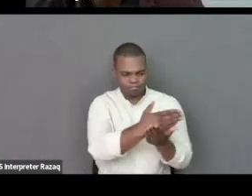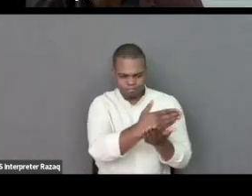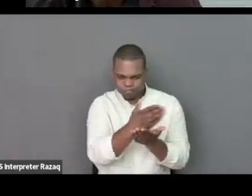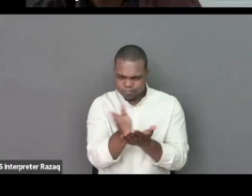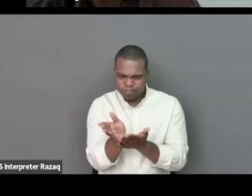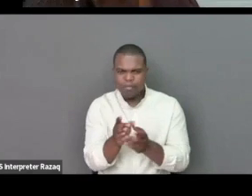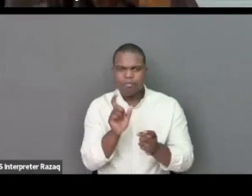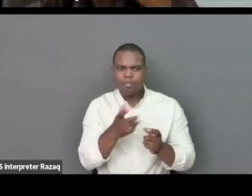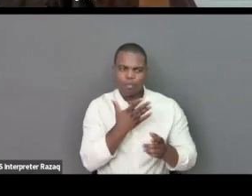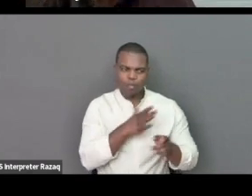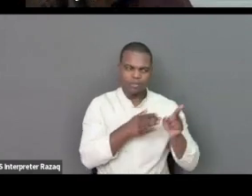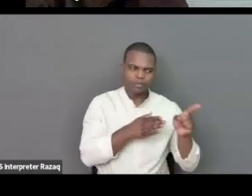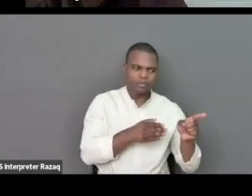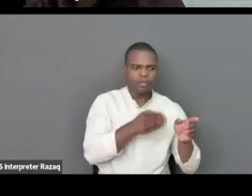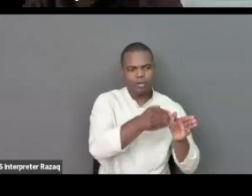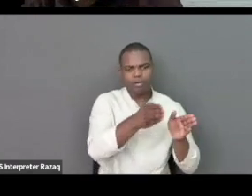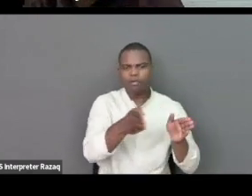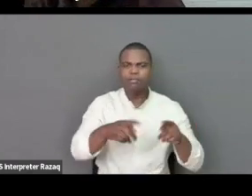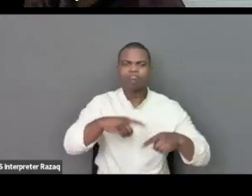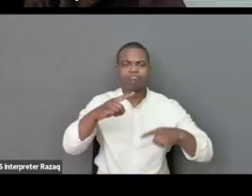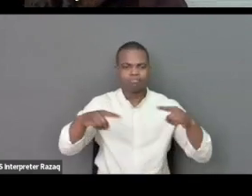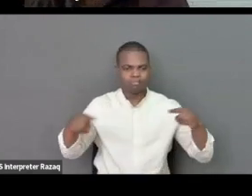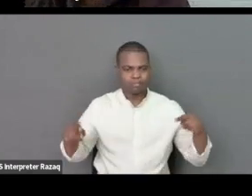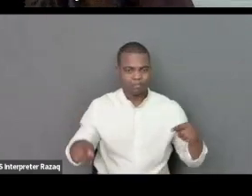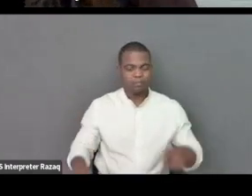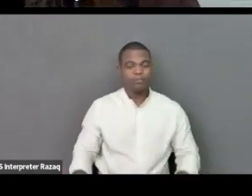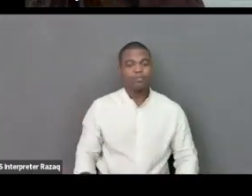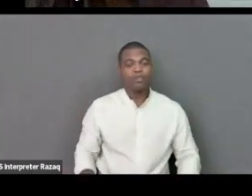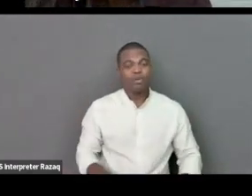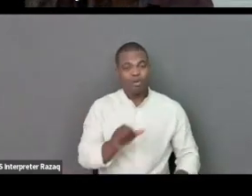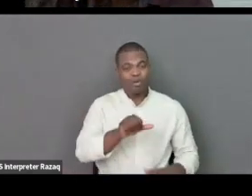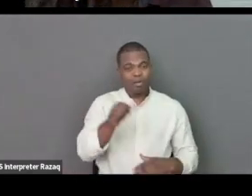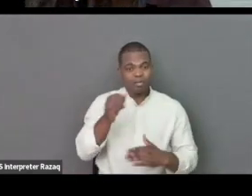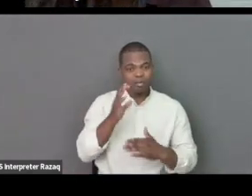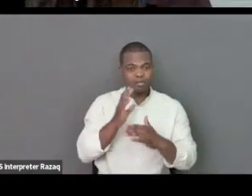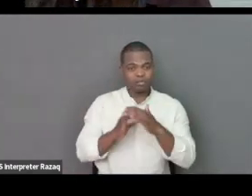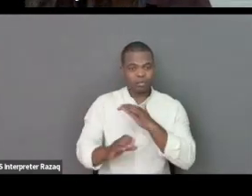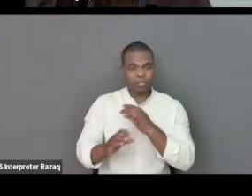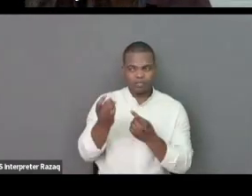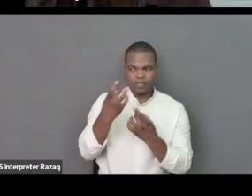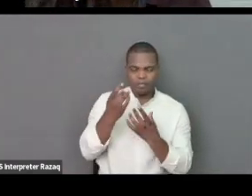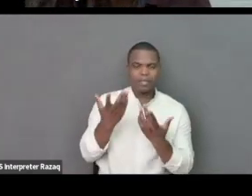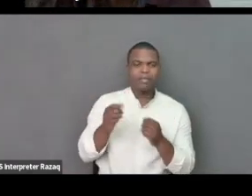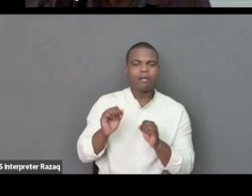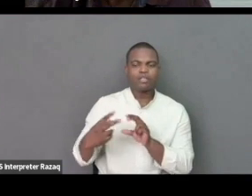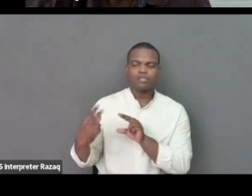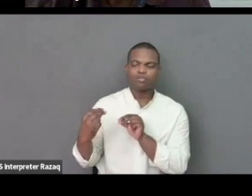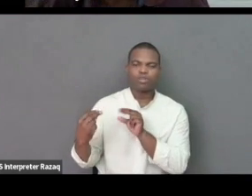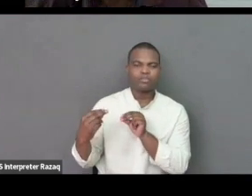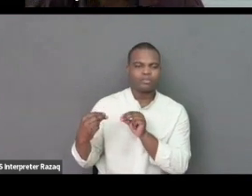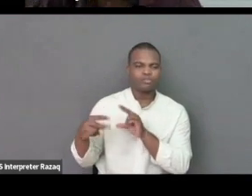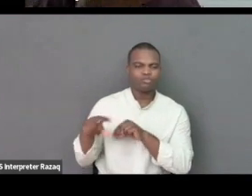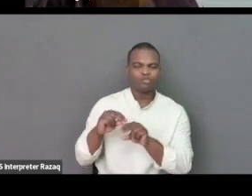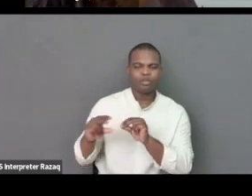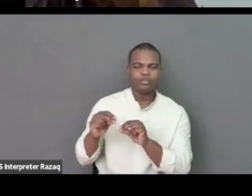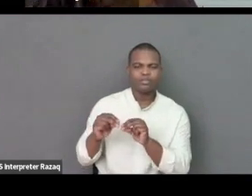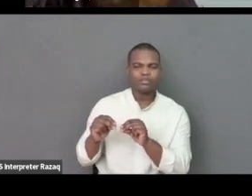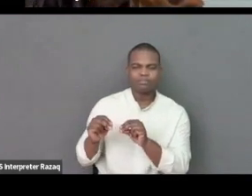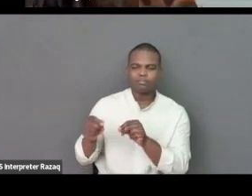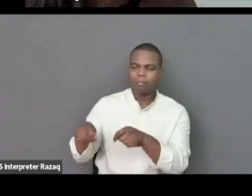it can be a chat or video chat as well where the users can provide feedback. So, the mechanism is there in most of the